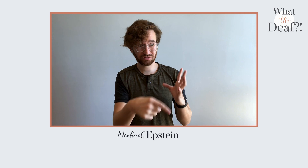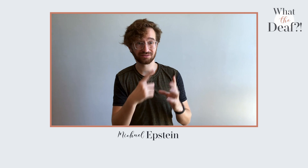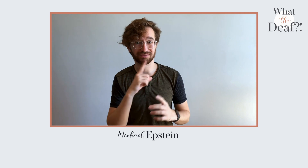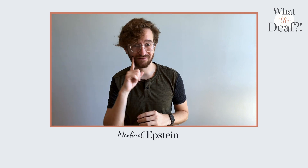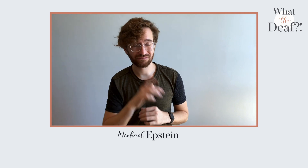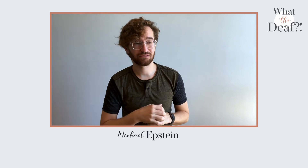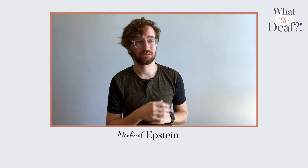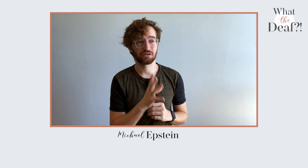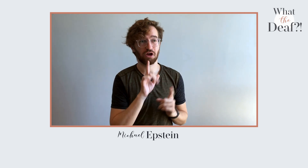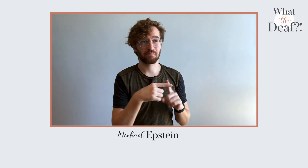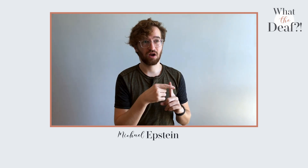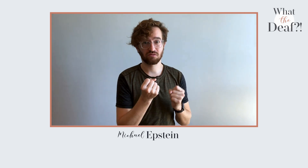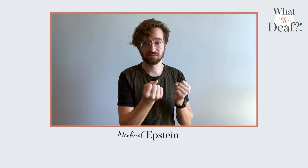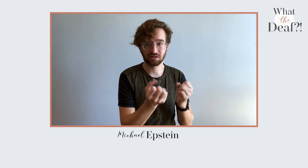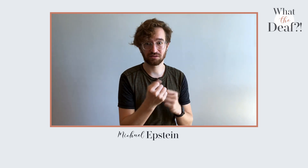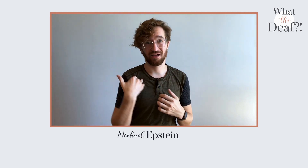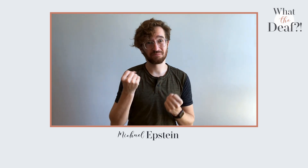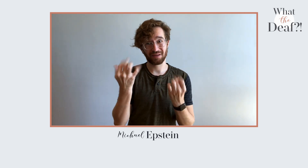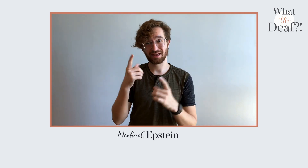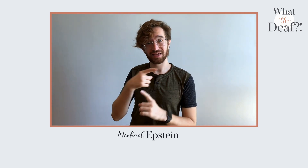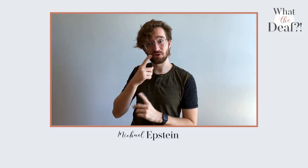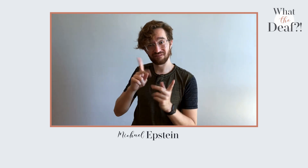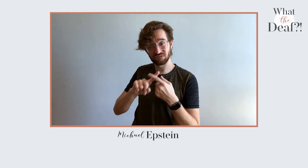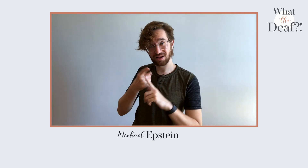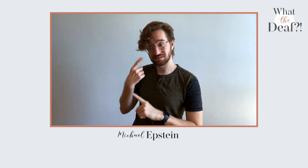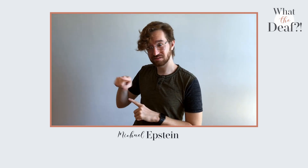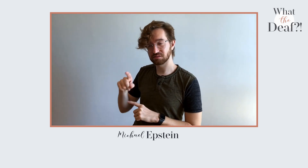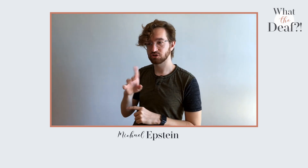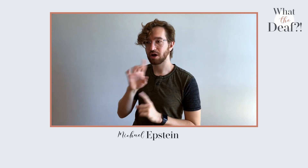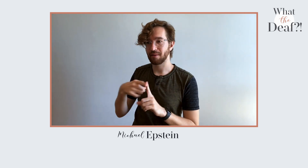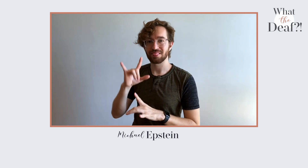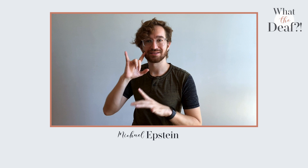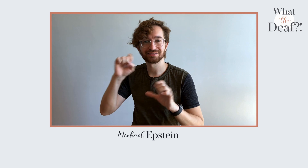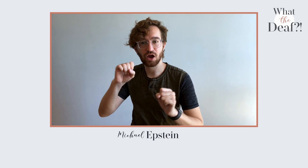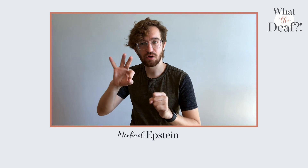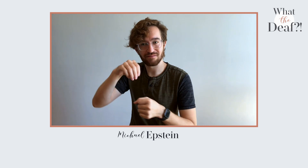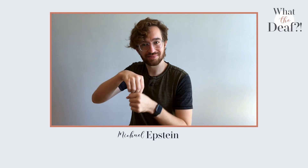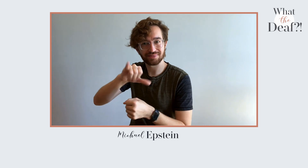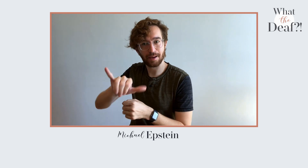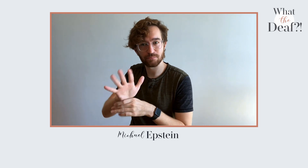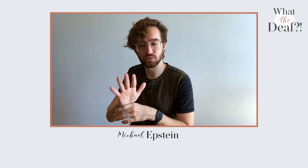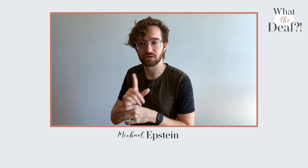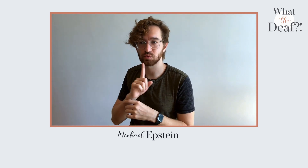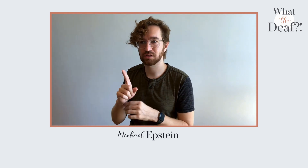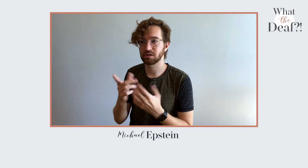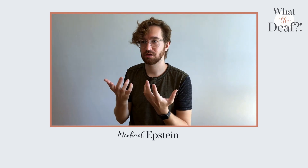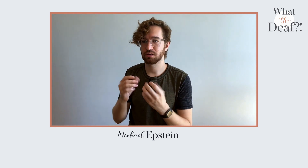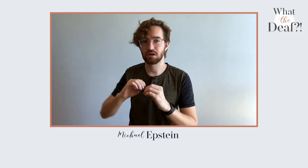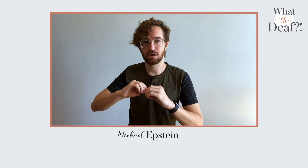in the Deaf community about that. And they're talking about signing. A lot of my hearing friends have talked about the sound in that movie